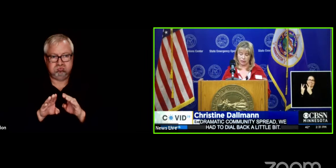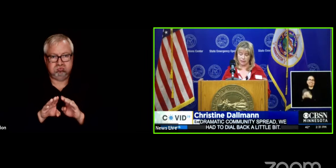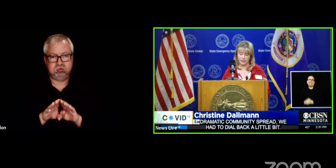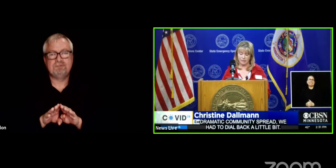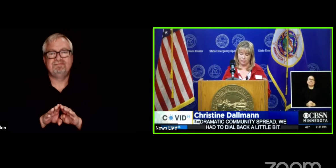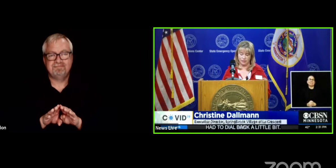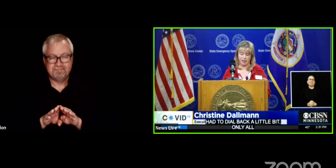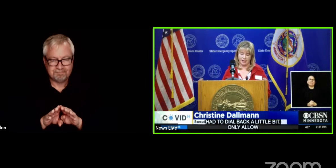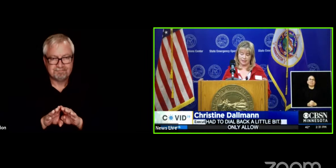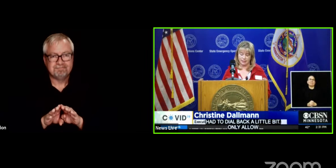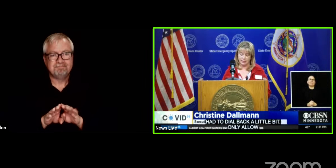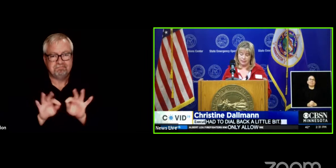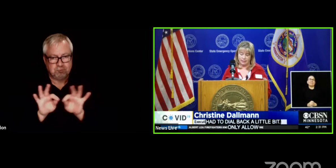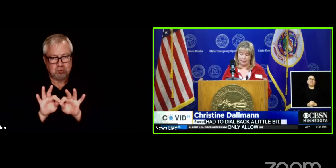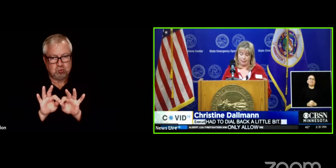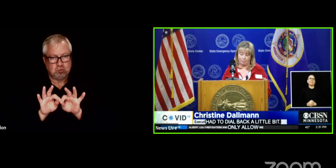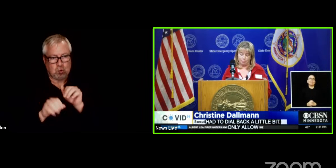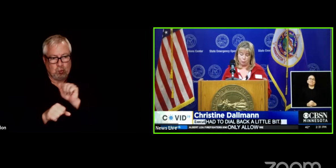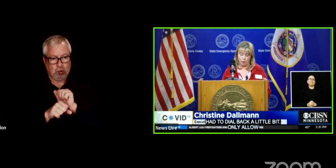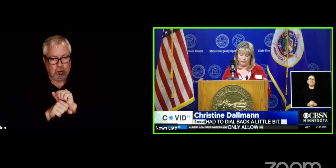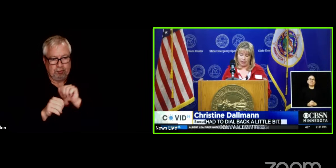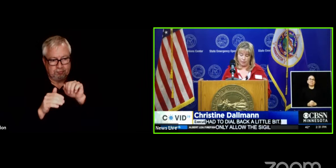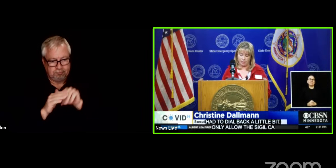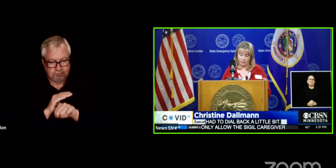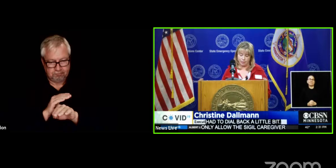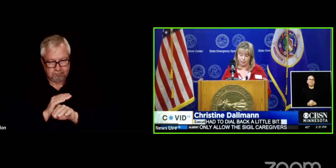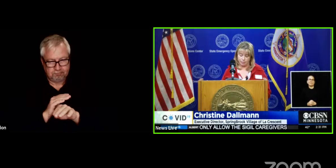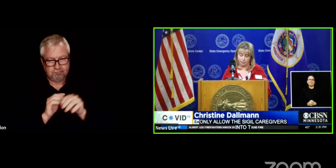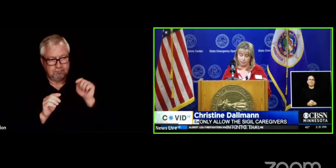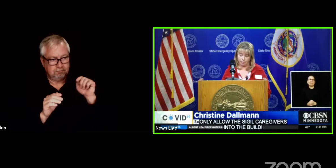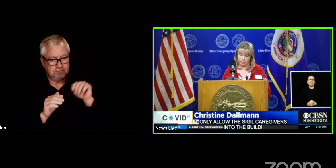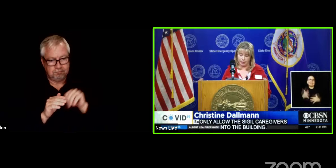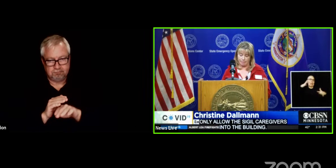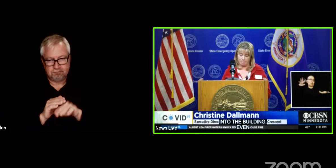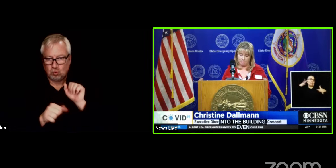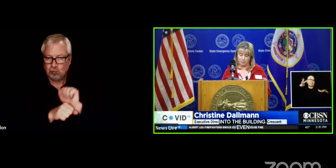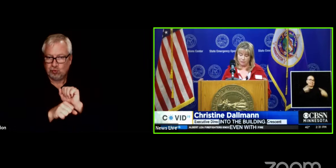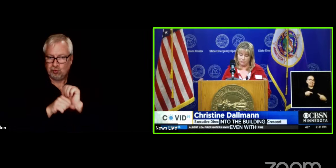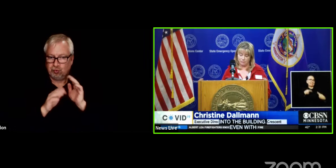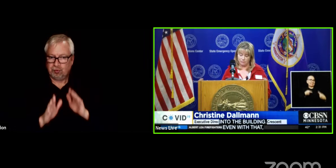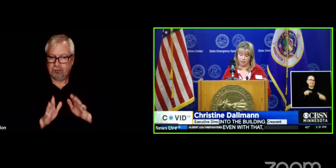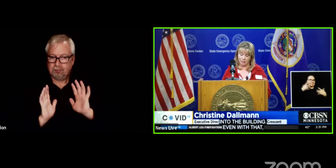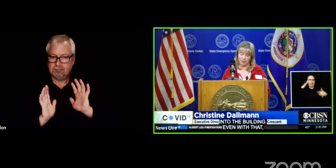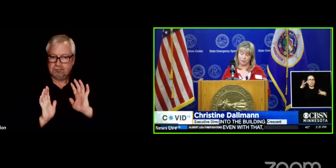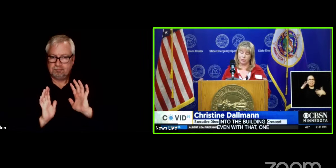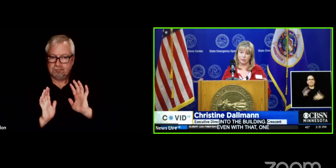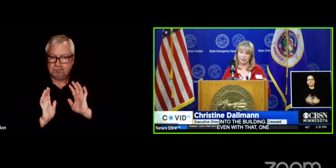EVEN WITH THAT, ONE OF OUR FAMILY MEMBERS WHO IS AN